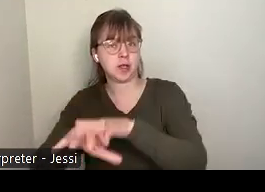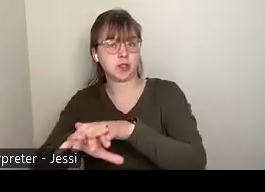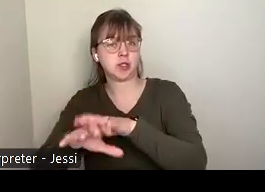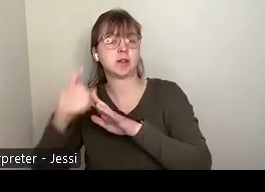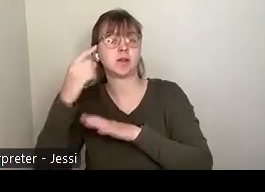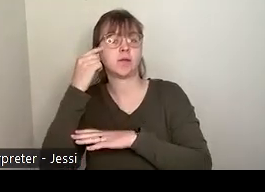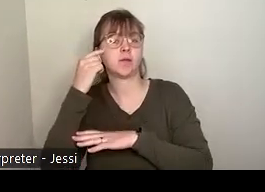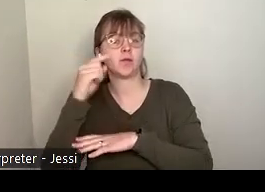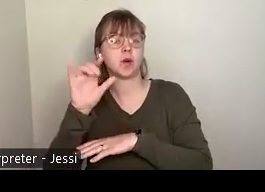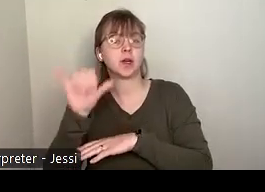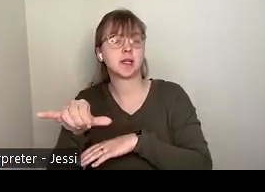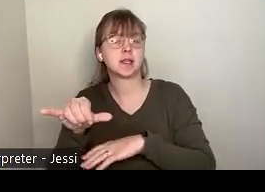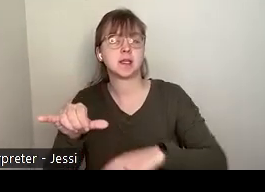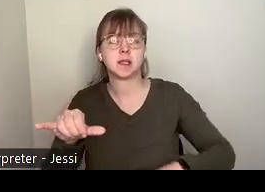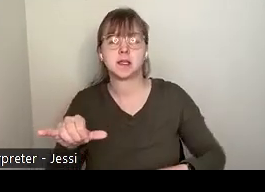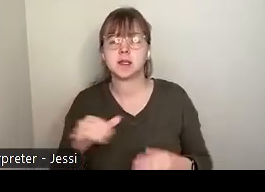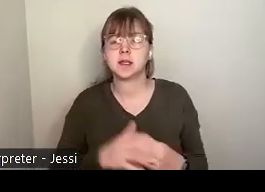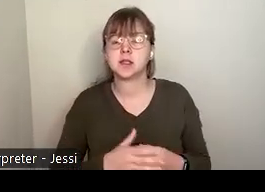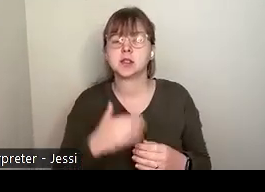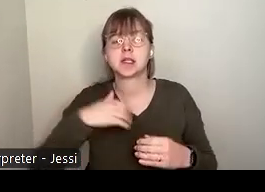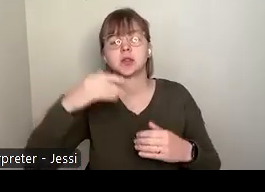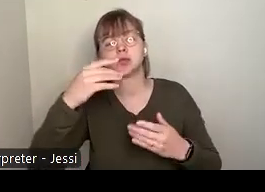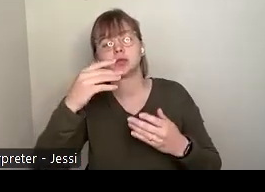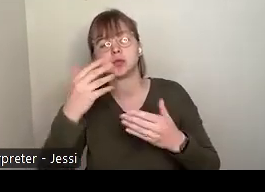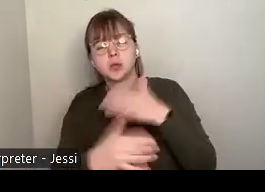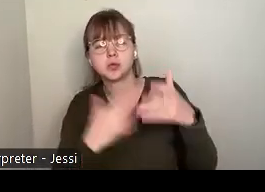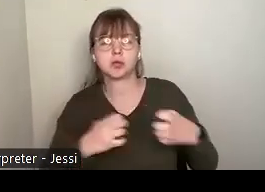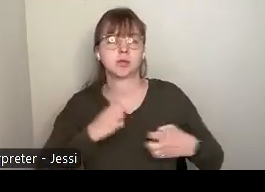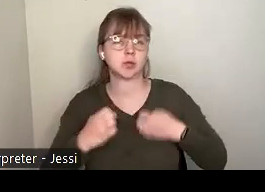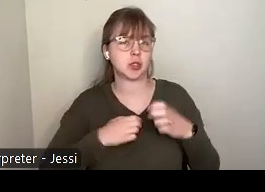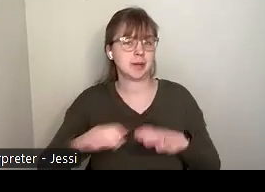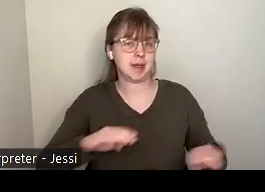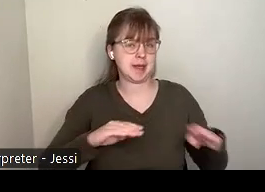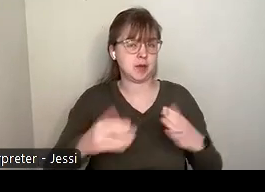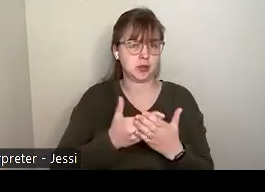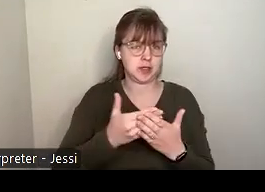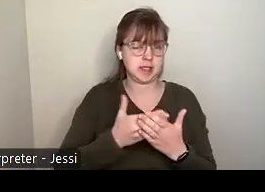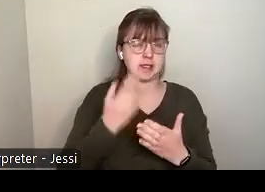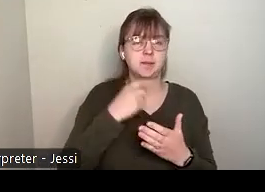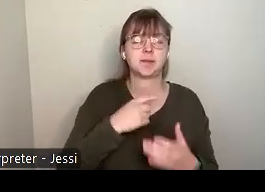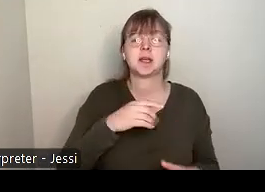Child Development social emotional and behavioral screenings uh Child Development Behavior consults